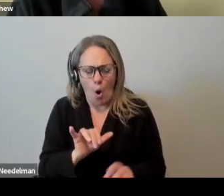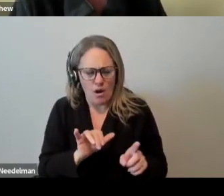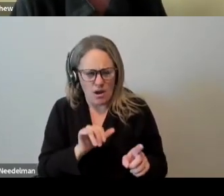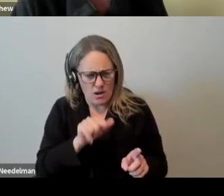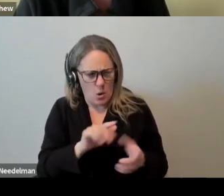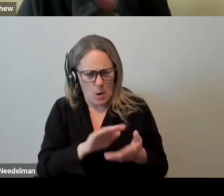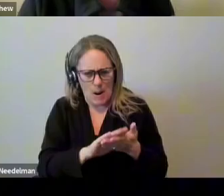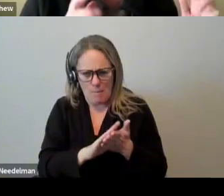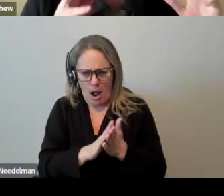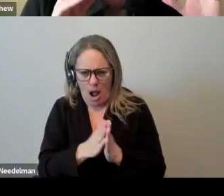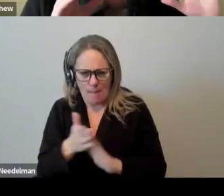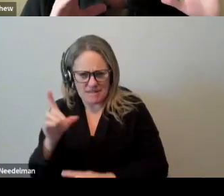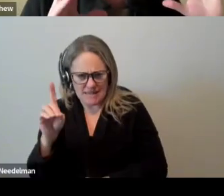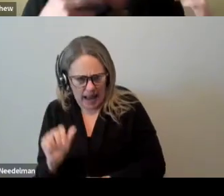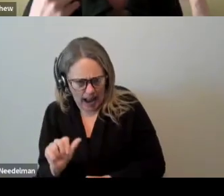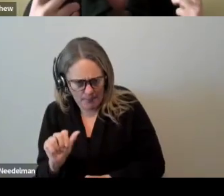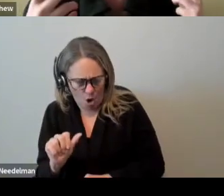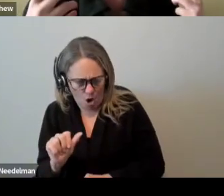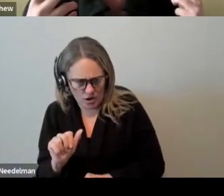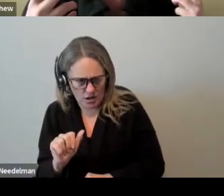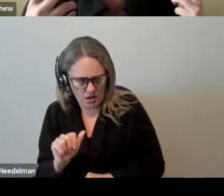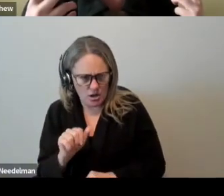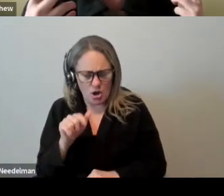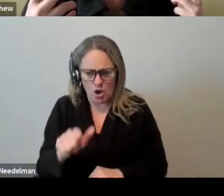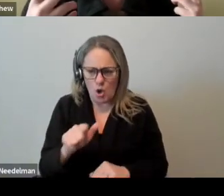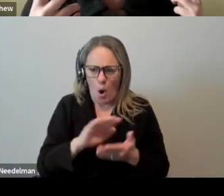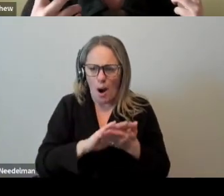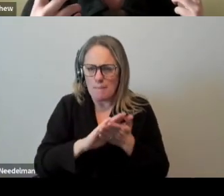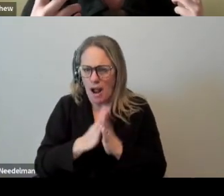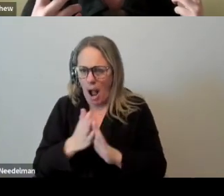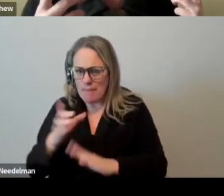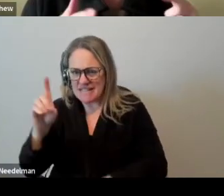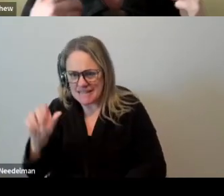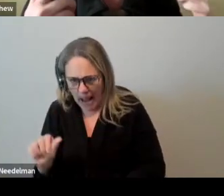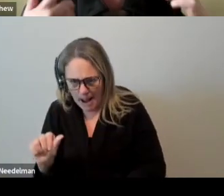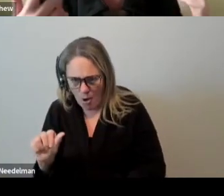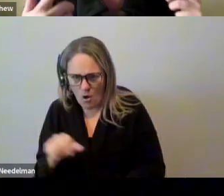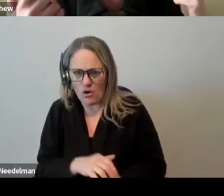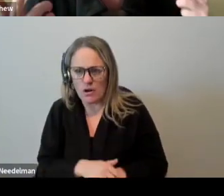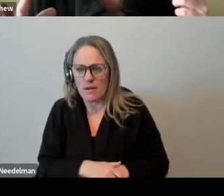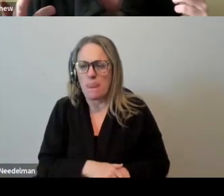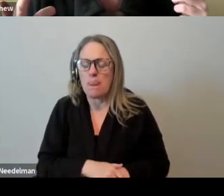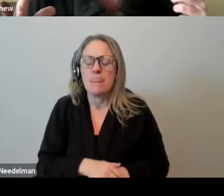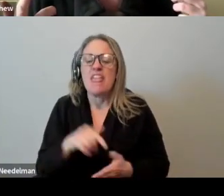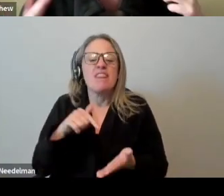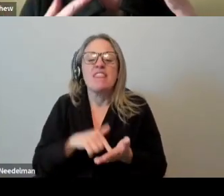word "Crip" - that you're becoming disabled and here's what you need to know,